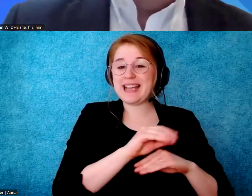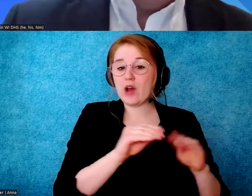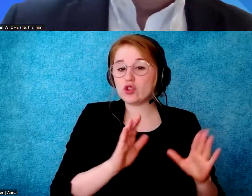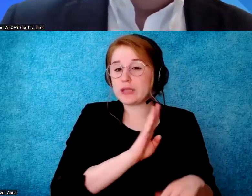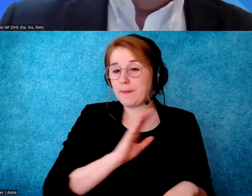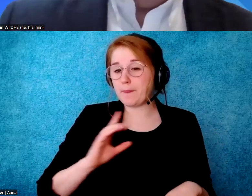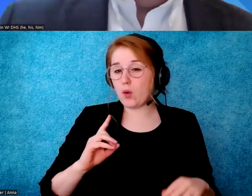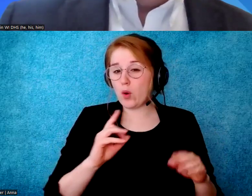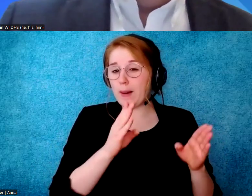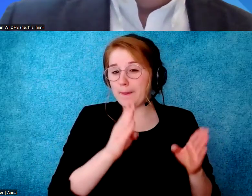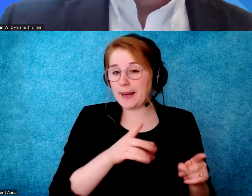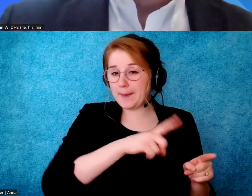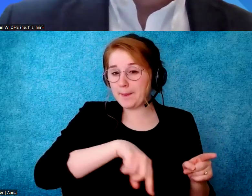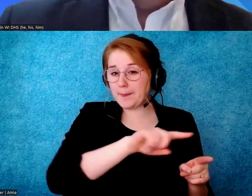and a lot of people with lived experience